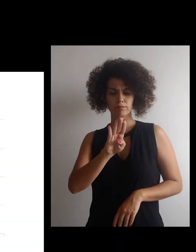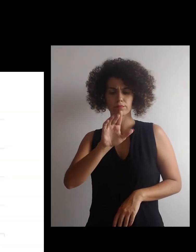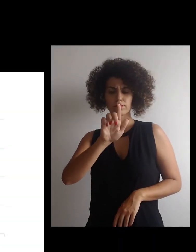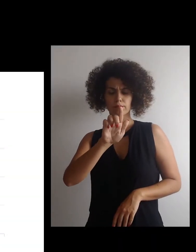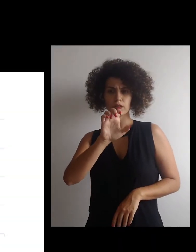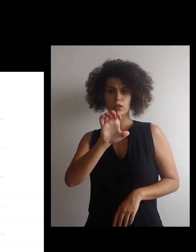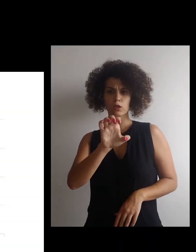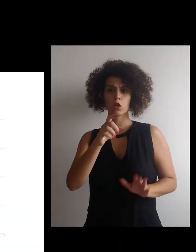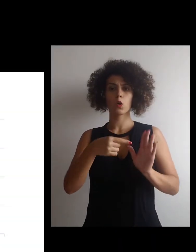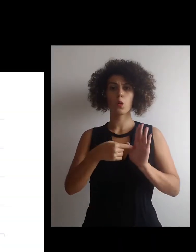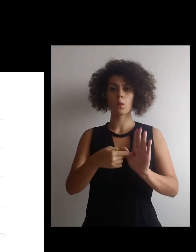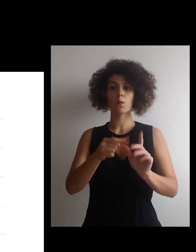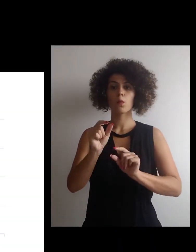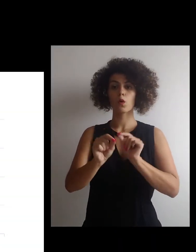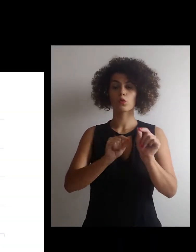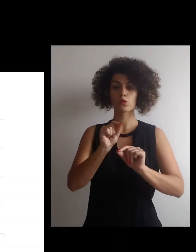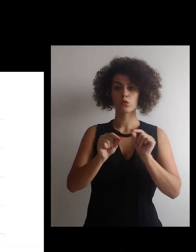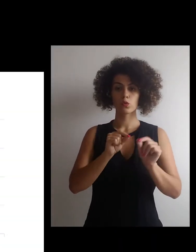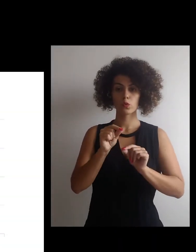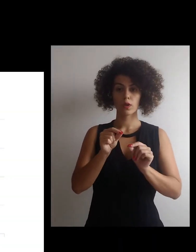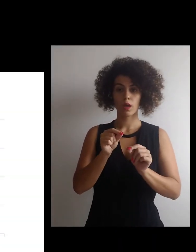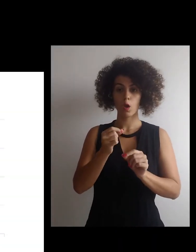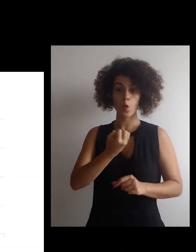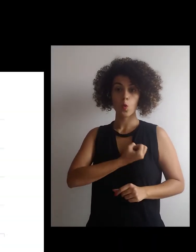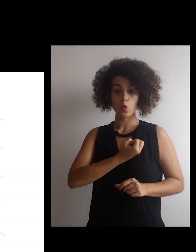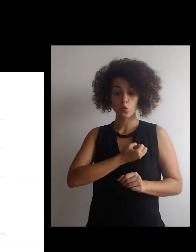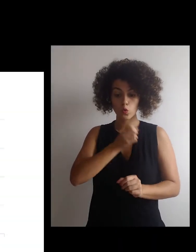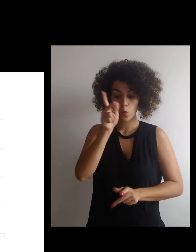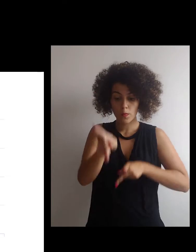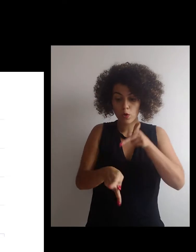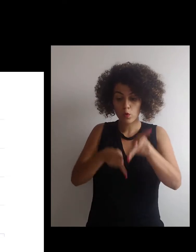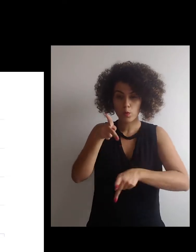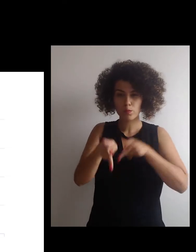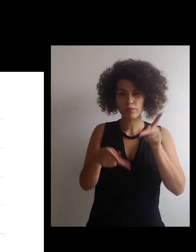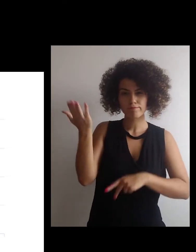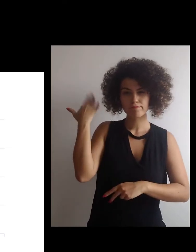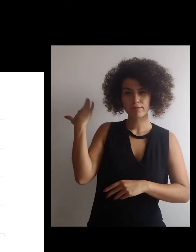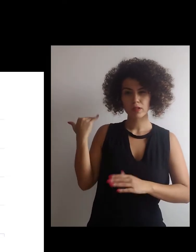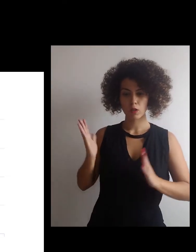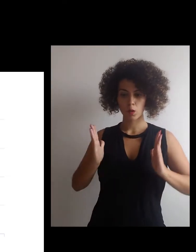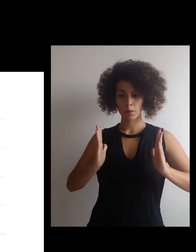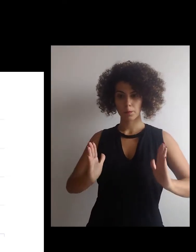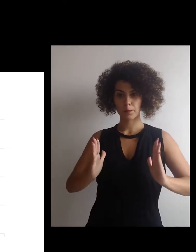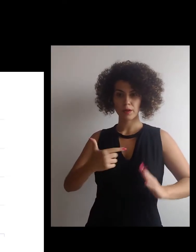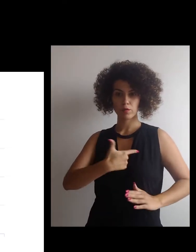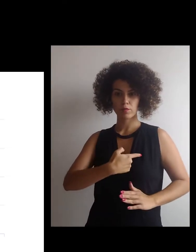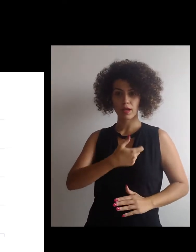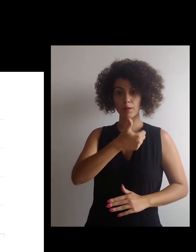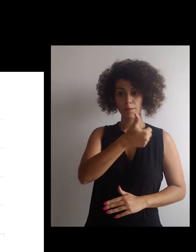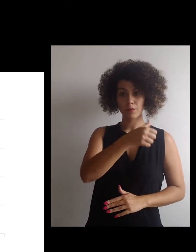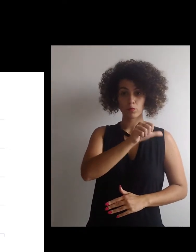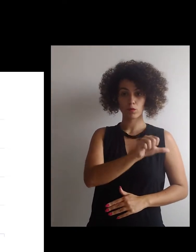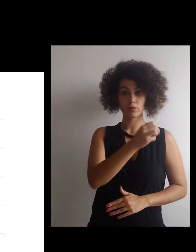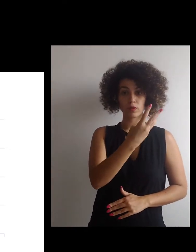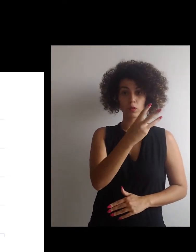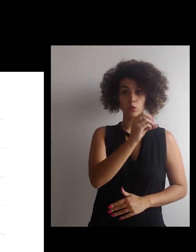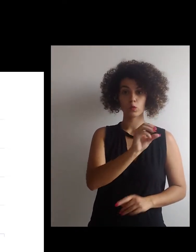According to IBGE data, the Brazilian population at the time of the beginning of the Vargas era in 1930